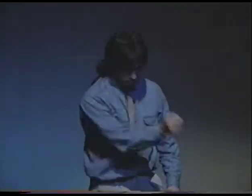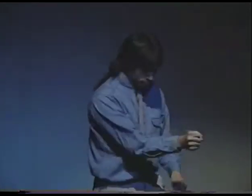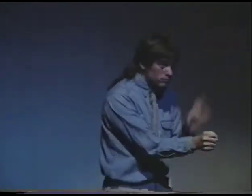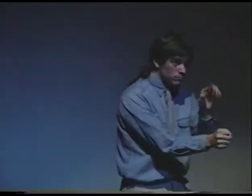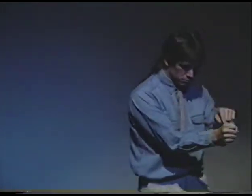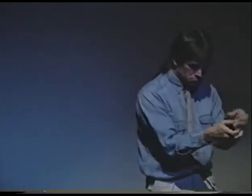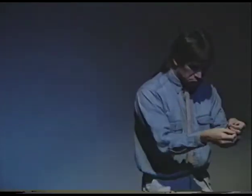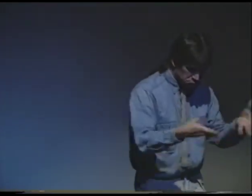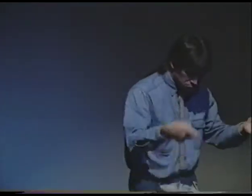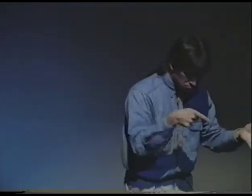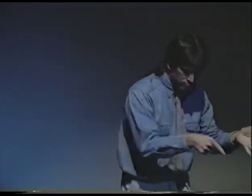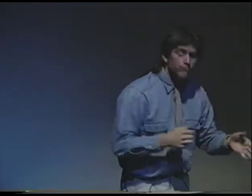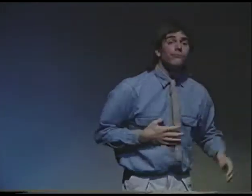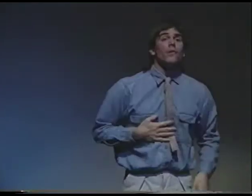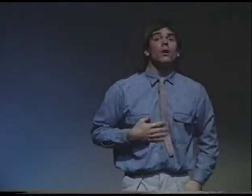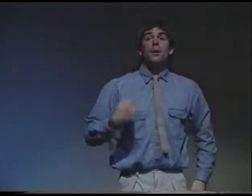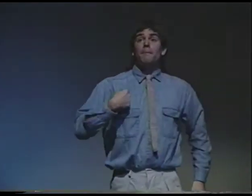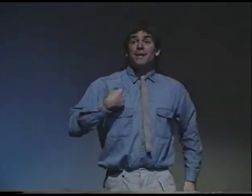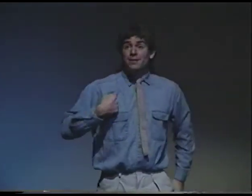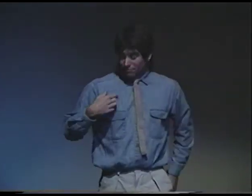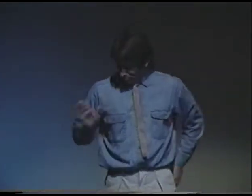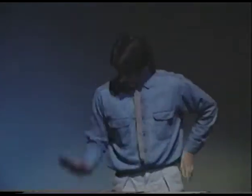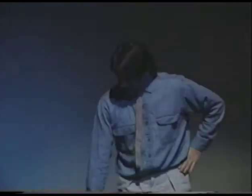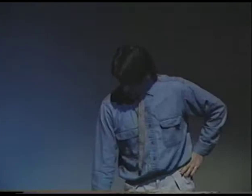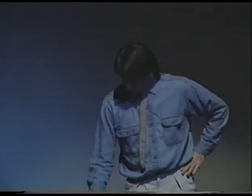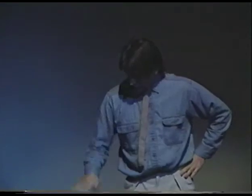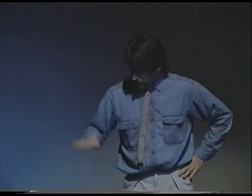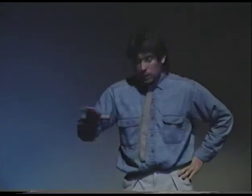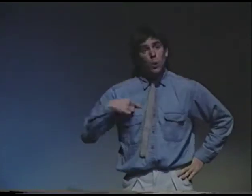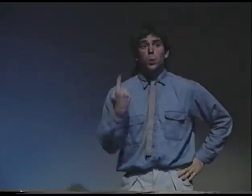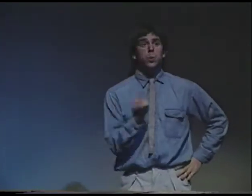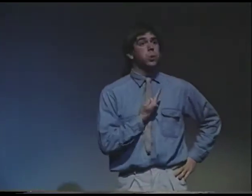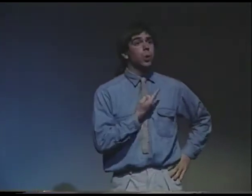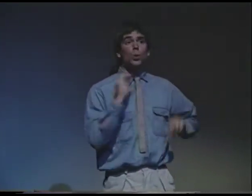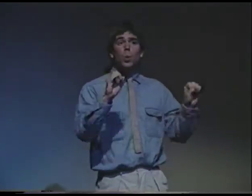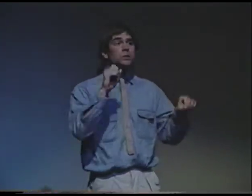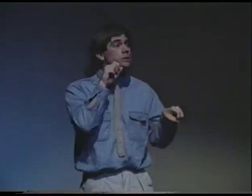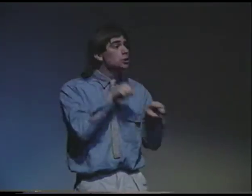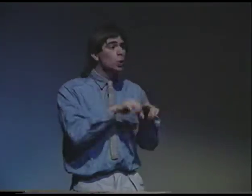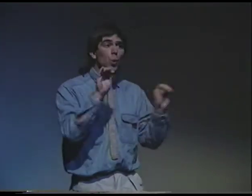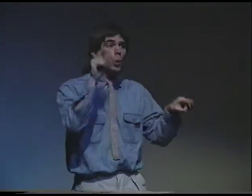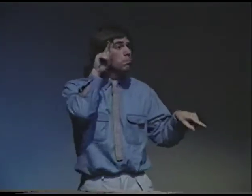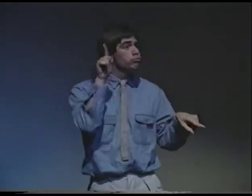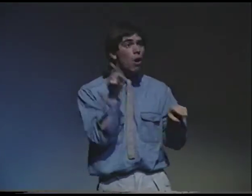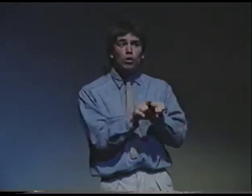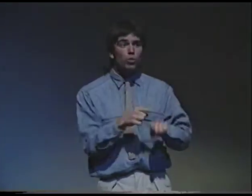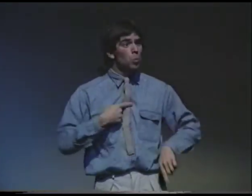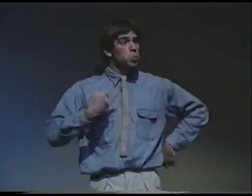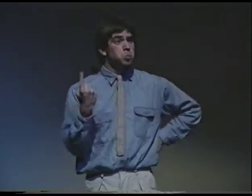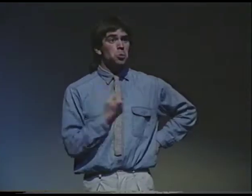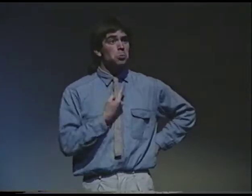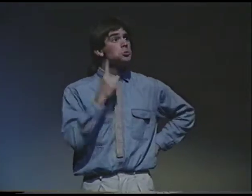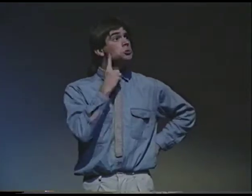First, thing when I was growing up, I was alone.